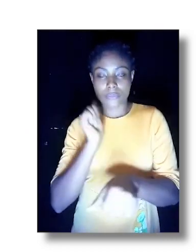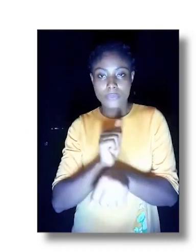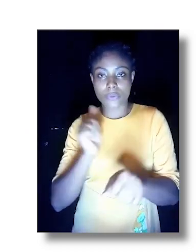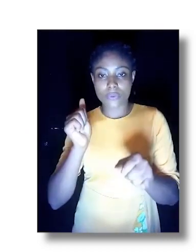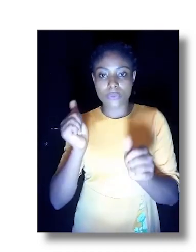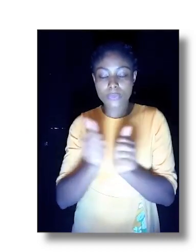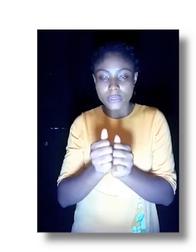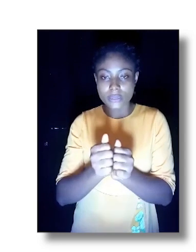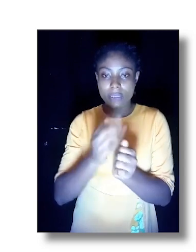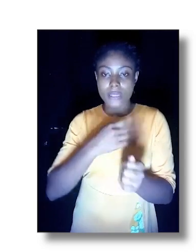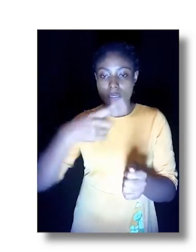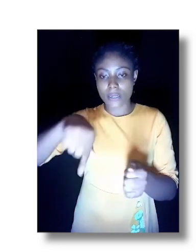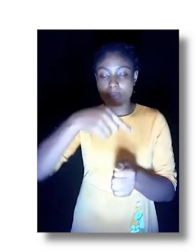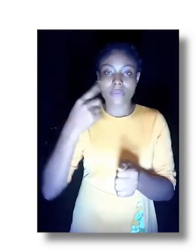rights of the Deaf people.